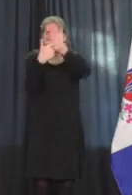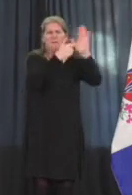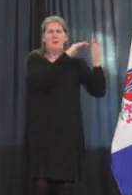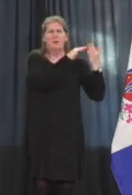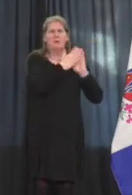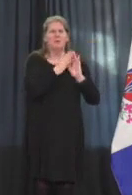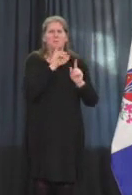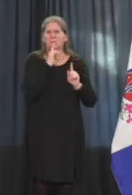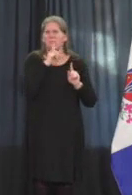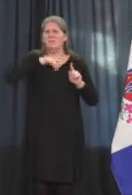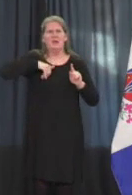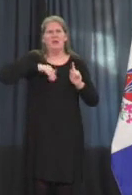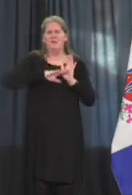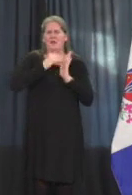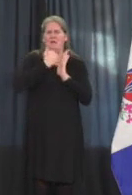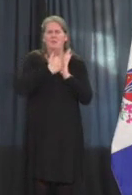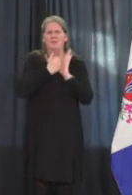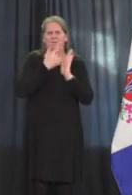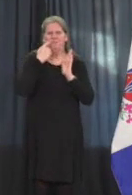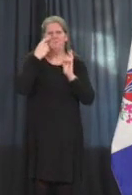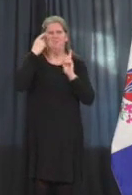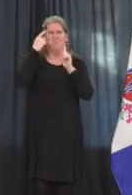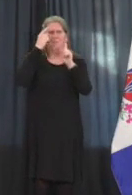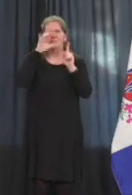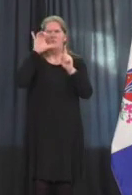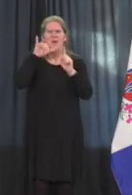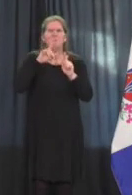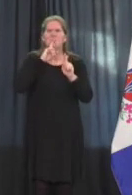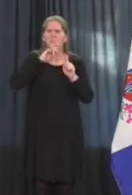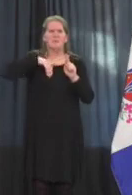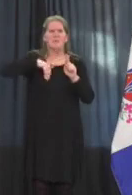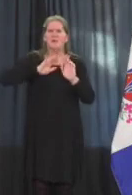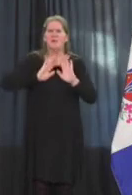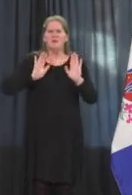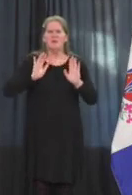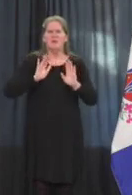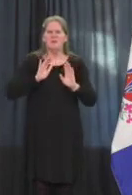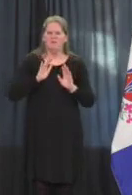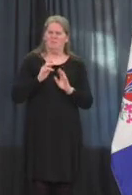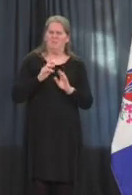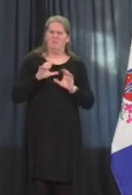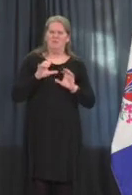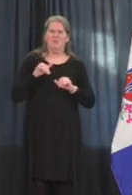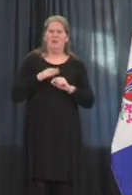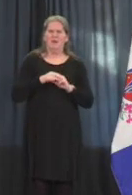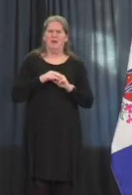OF THESE KINDS OF OFFENCES OR THE OFFENCES UNDER THE CIVIL EMERGENCY MEASURES ACT. WE DON'T DO THAT FOR OTHER REASONS.